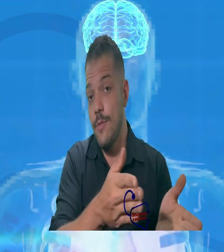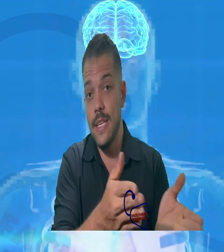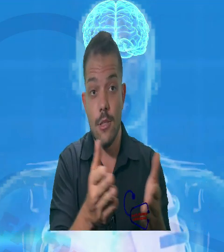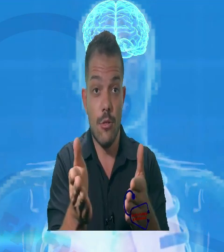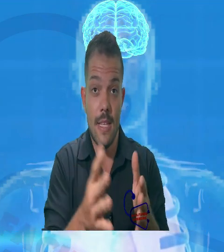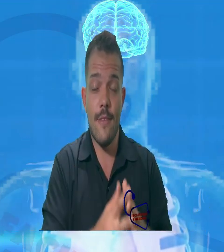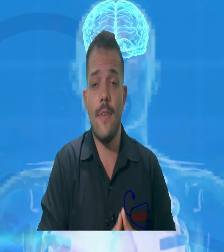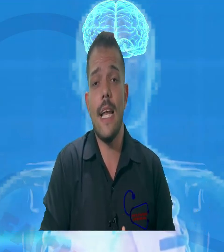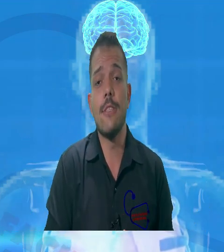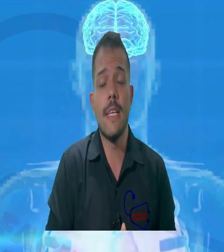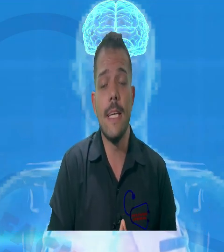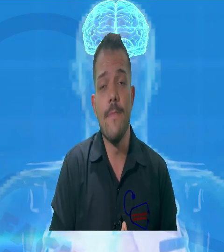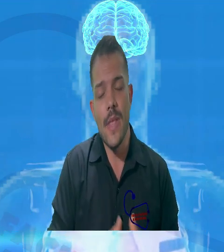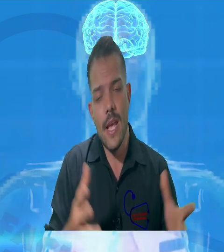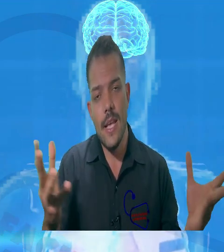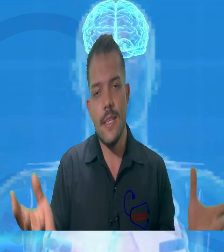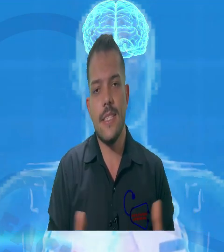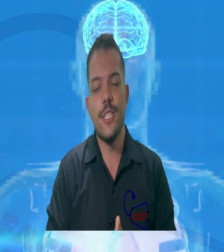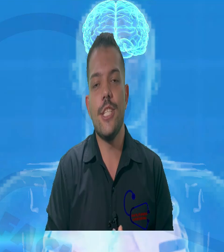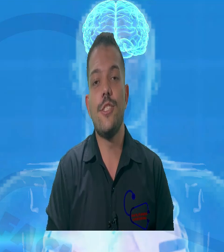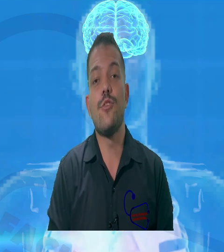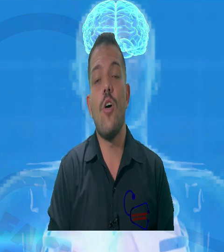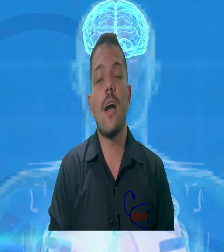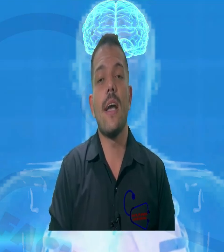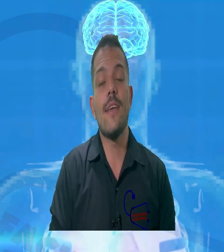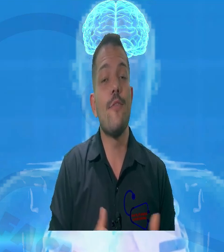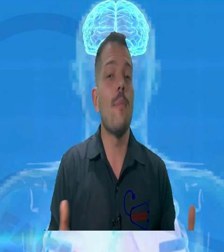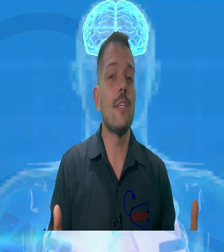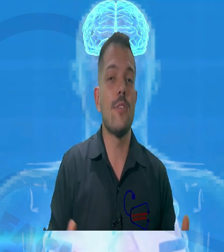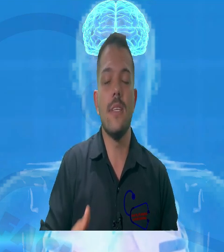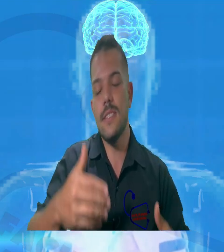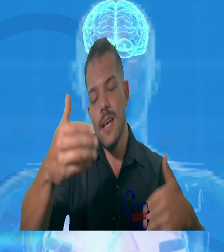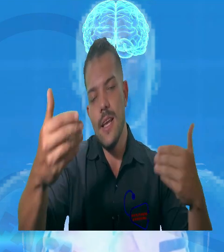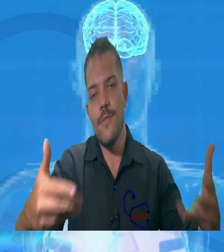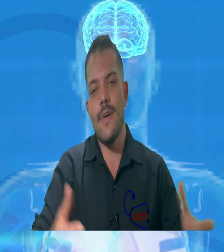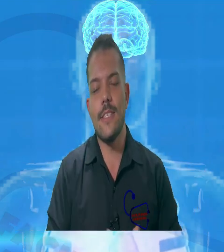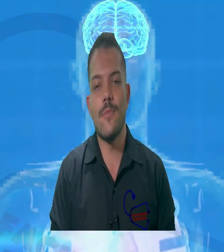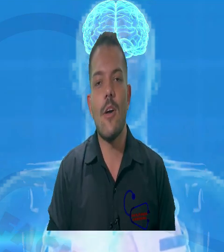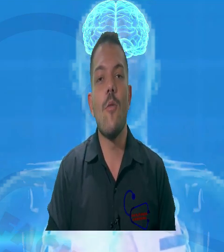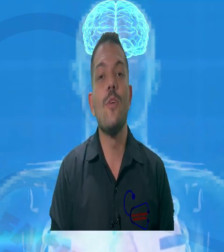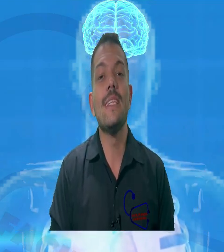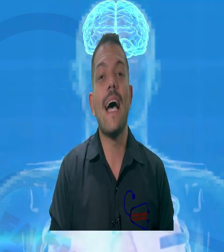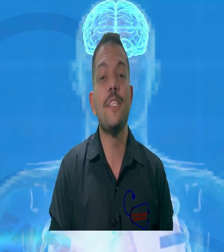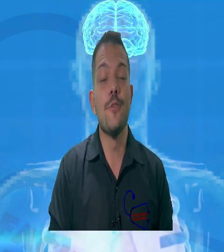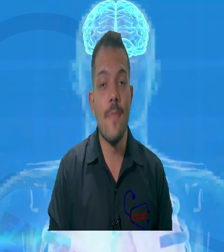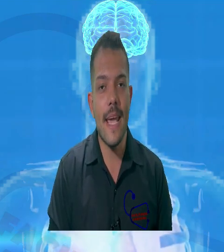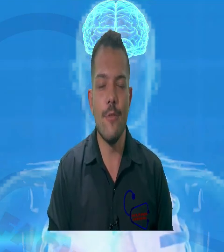I haven't mentioned here and so we can exchange information and make a community of good where